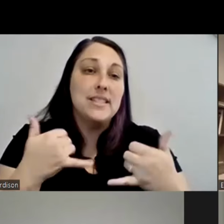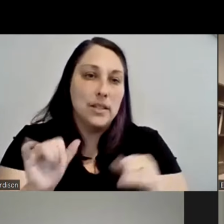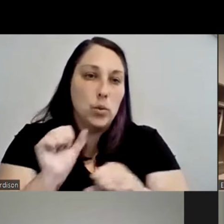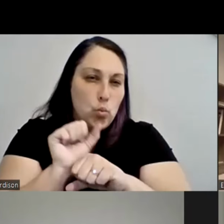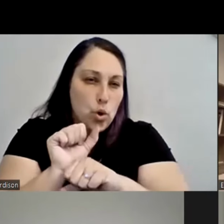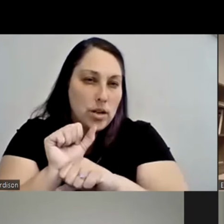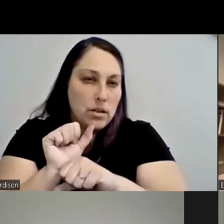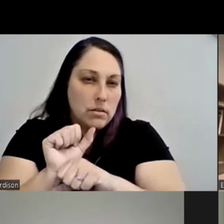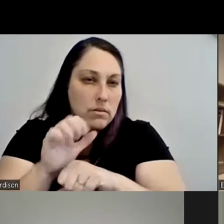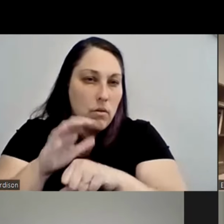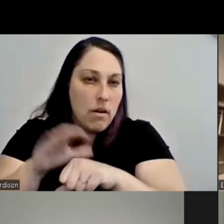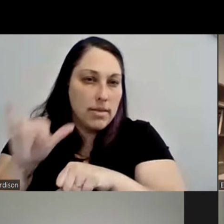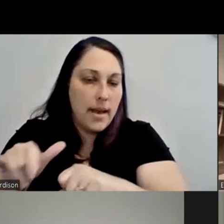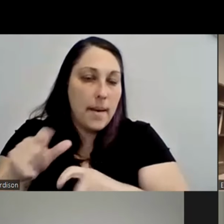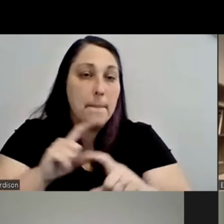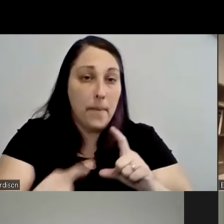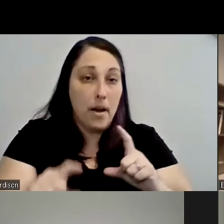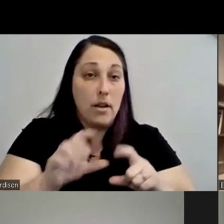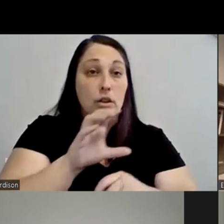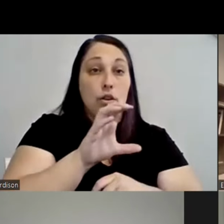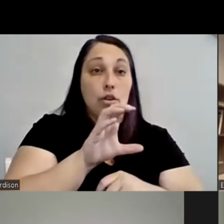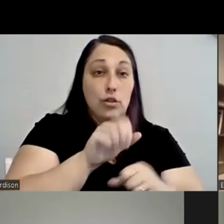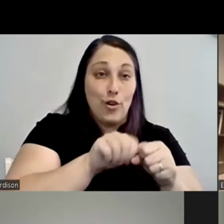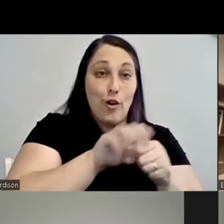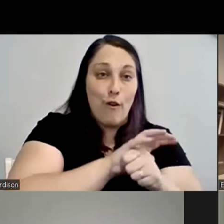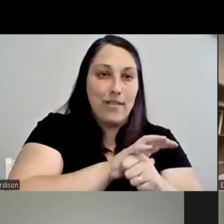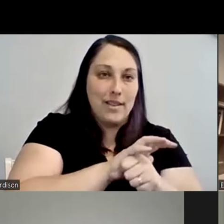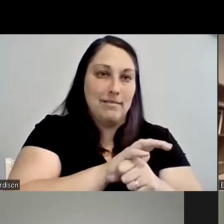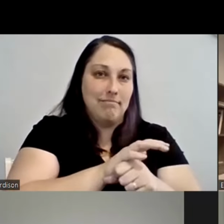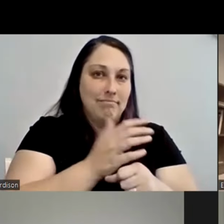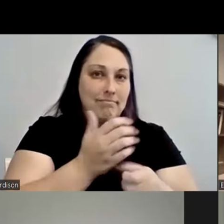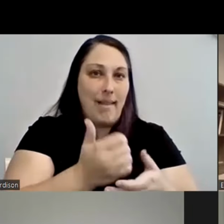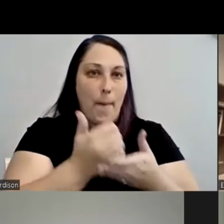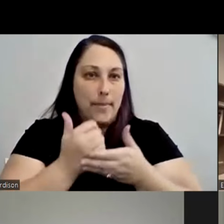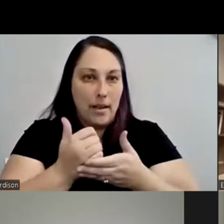We wanted to provide a more targeted diagram here, of partners